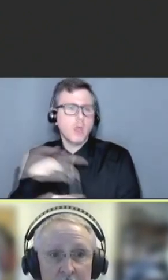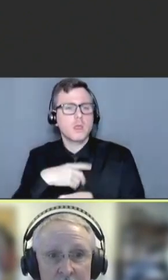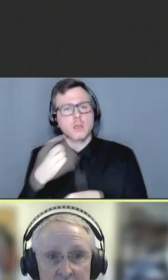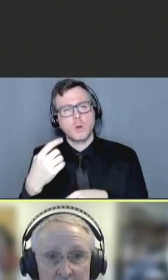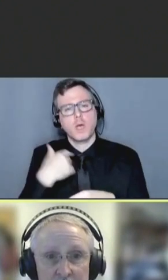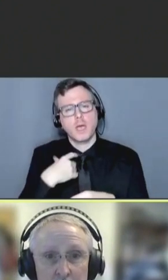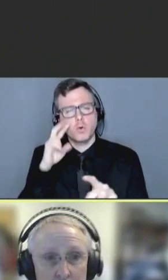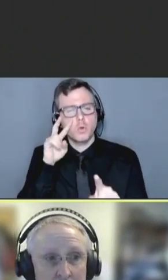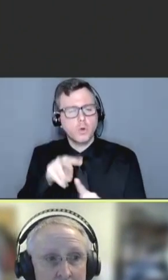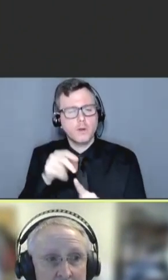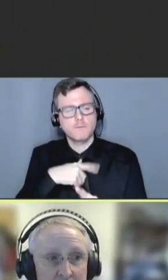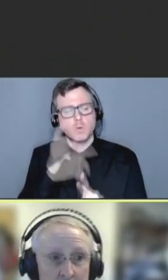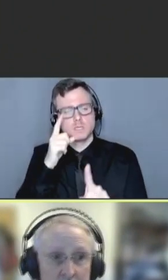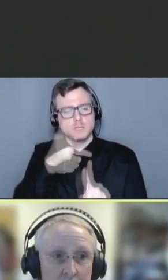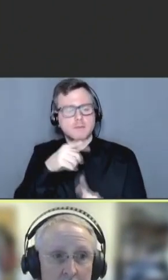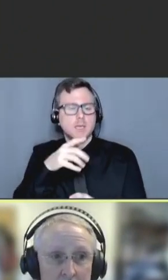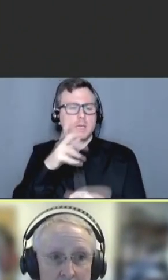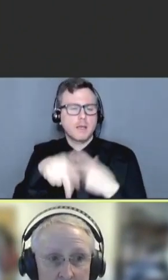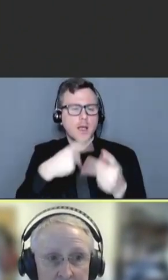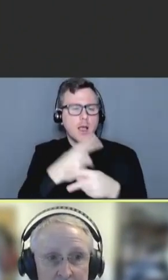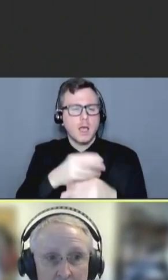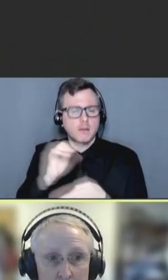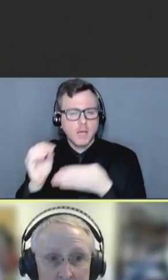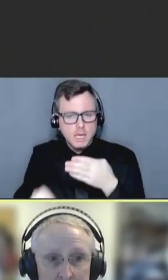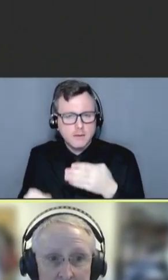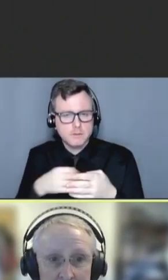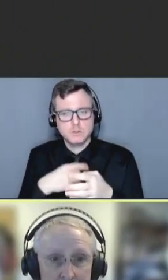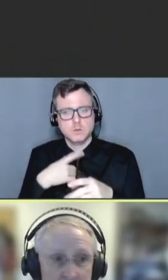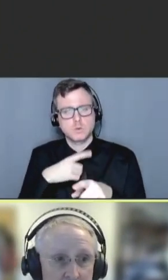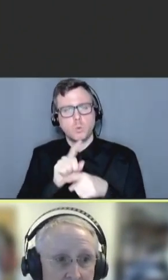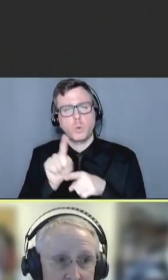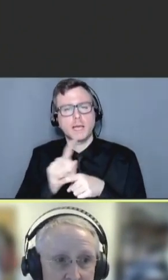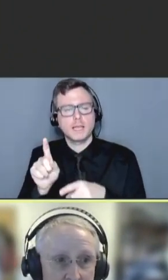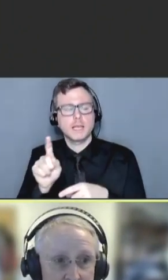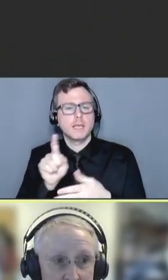assessed during weekly sequential monitoring following the bivalent booster vaccination,